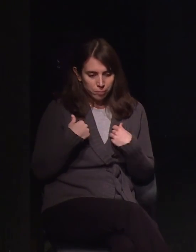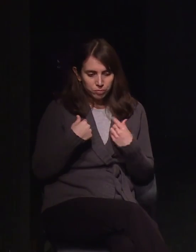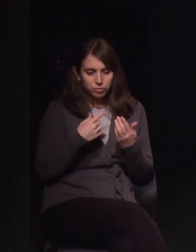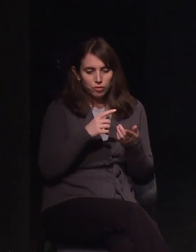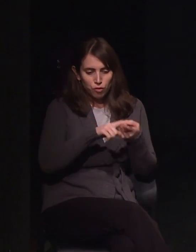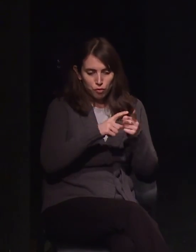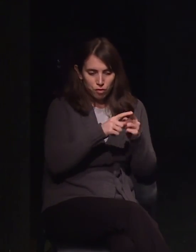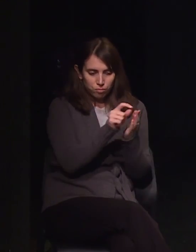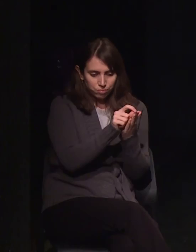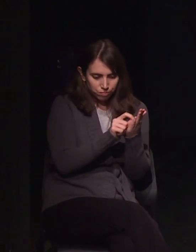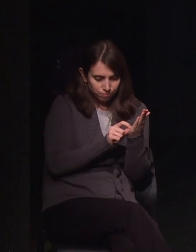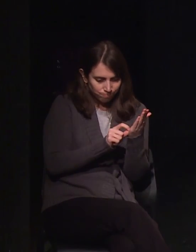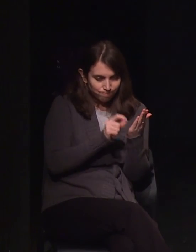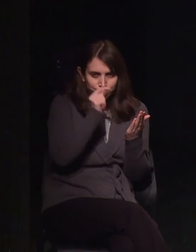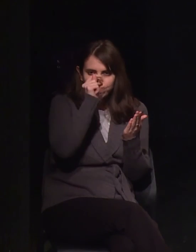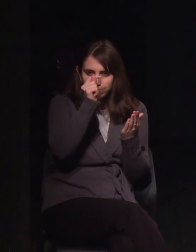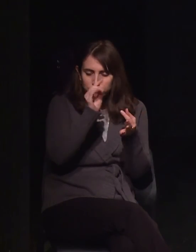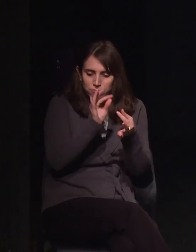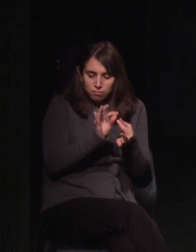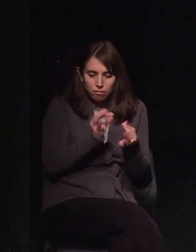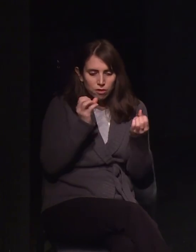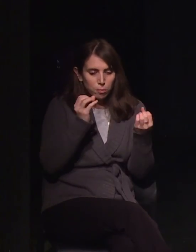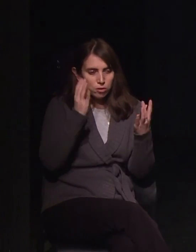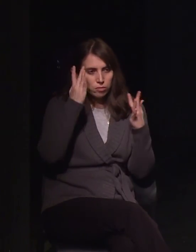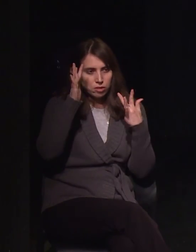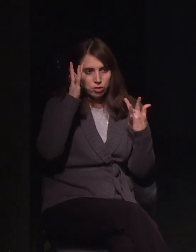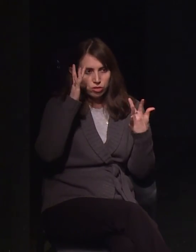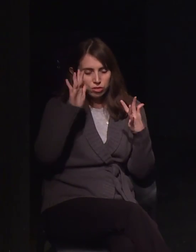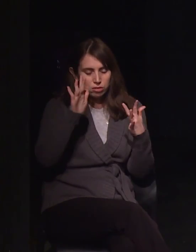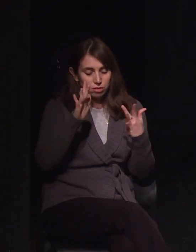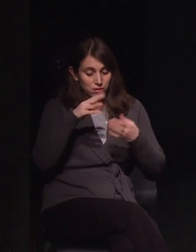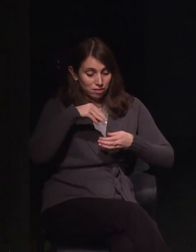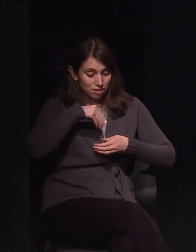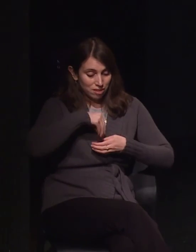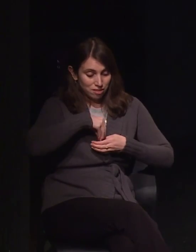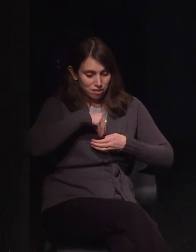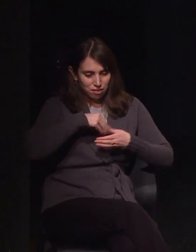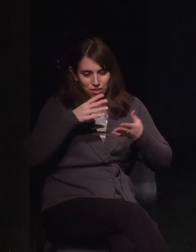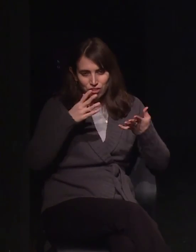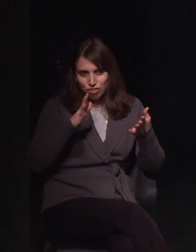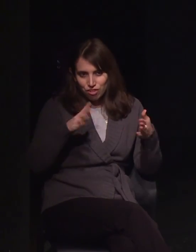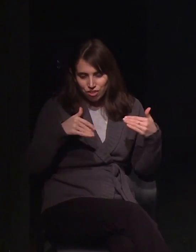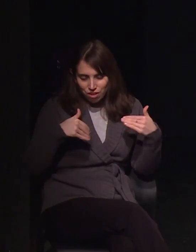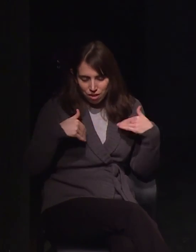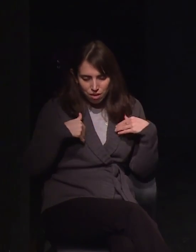that we all have within us different ways that we learn, and that we have to find those